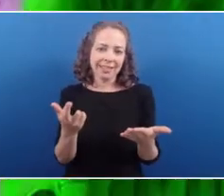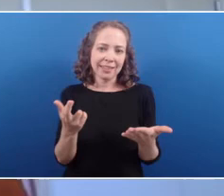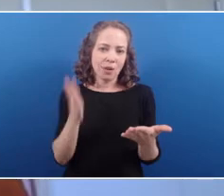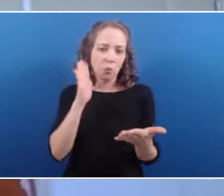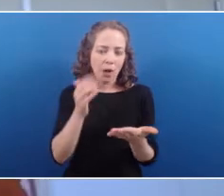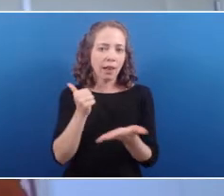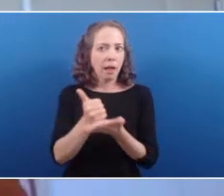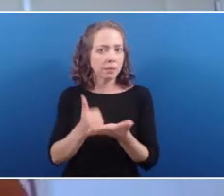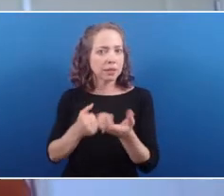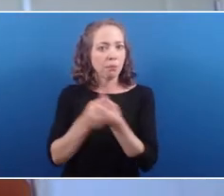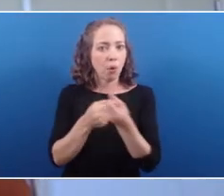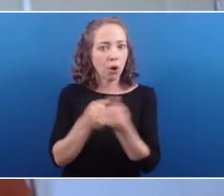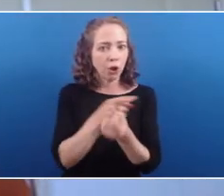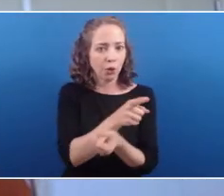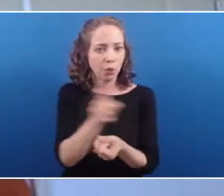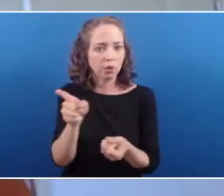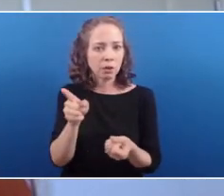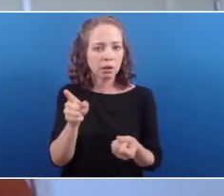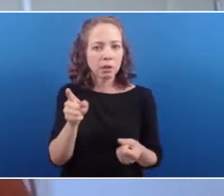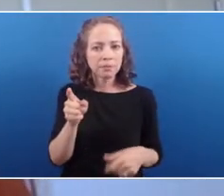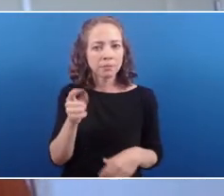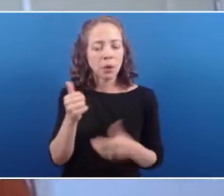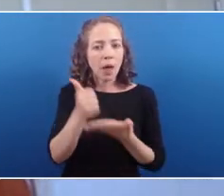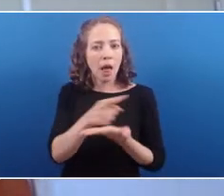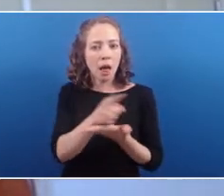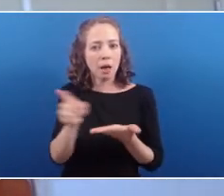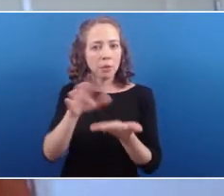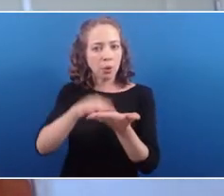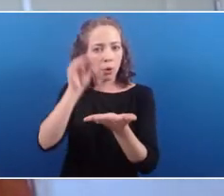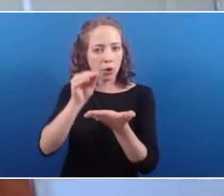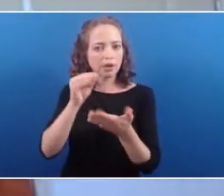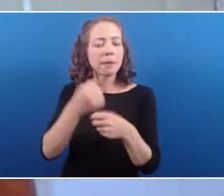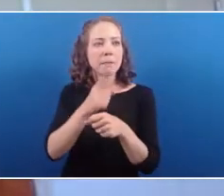can share with others to make sure that we are easily creating those work from home cultures